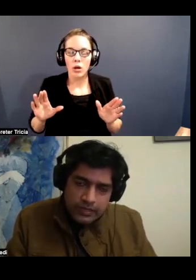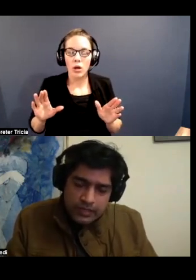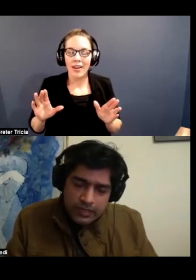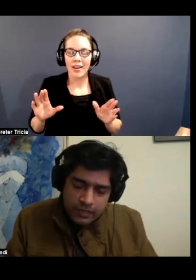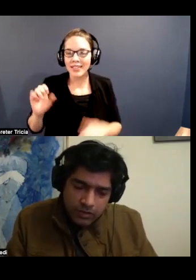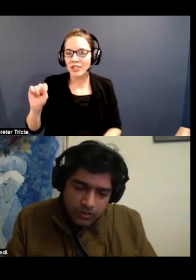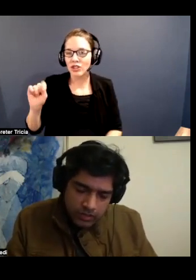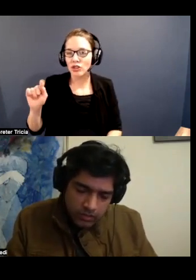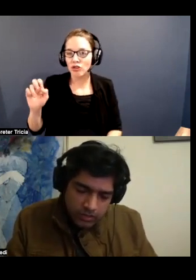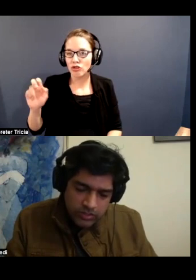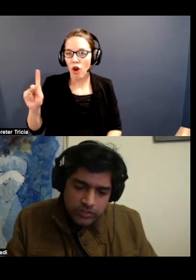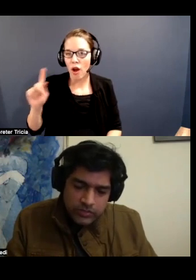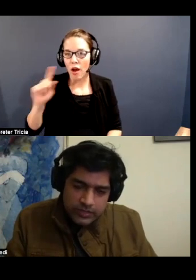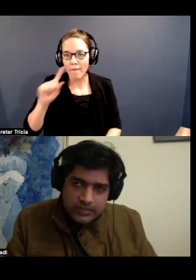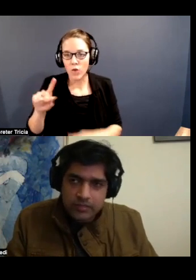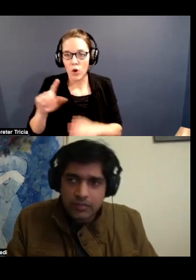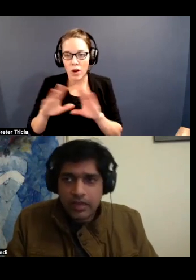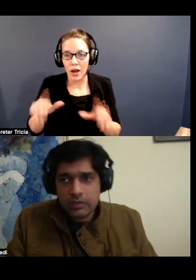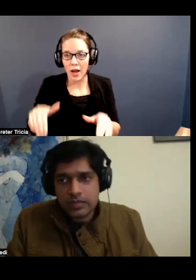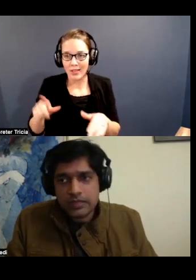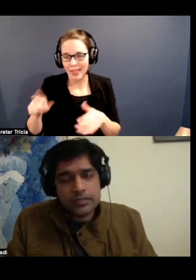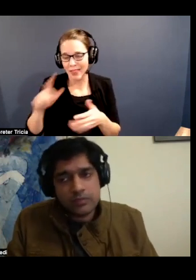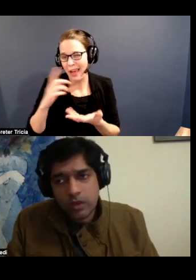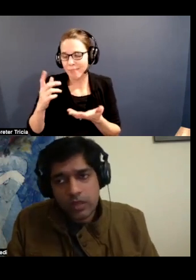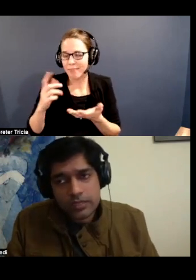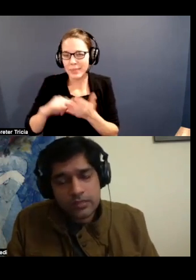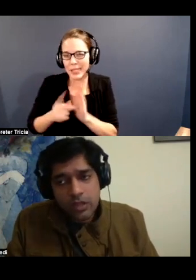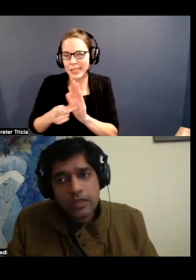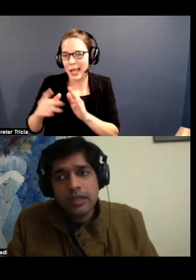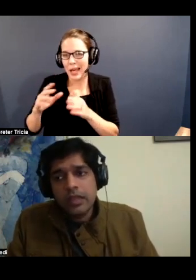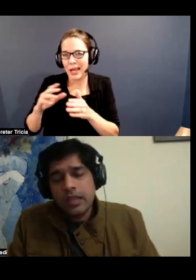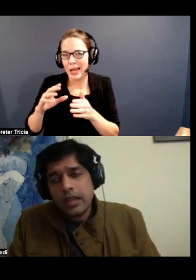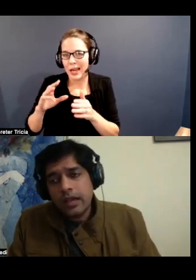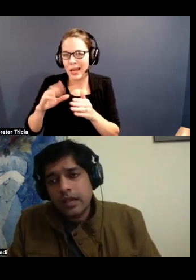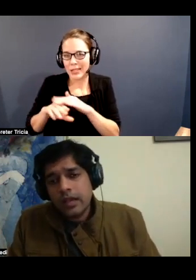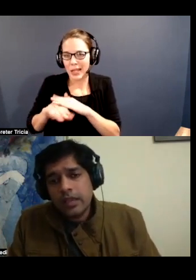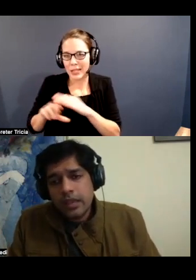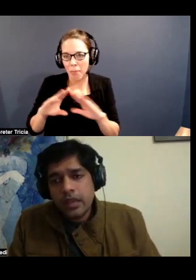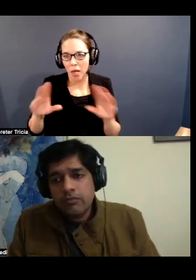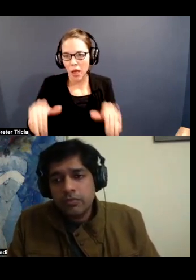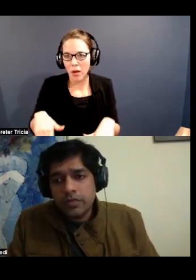that constitutes accessible housing is small. It's not enough to meet